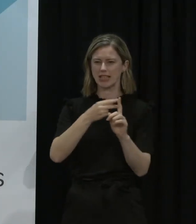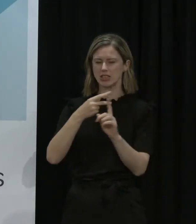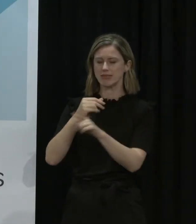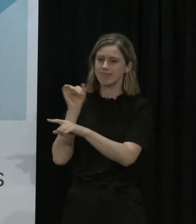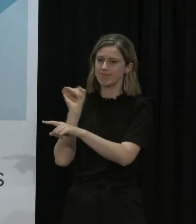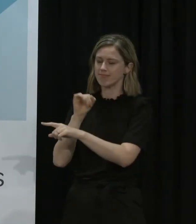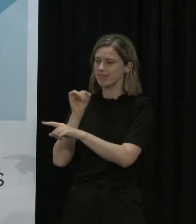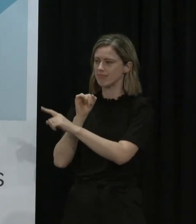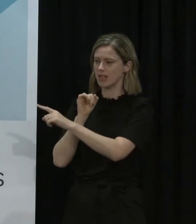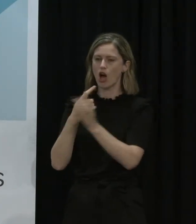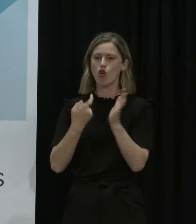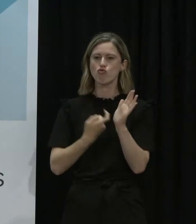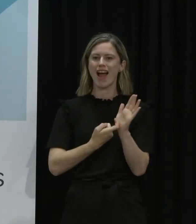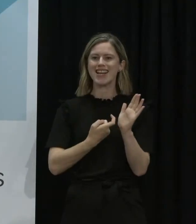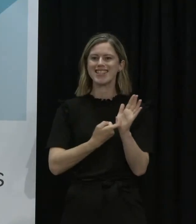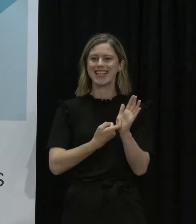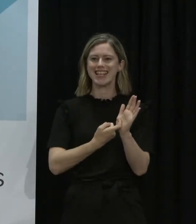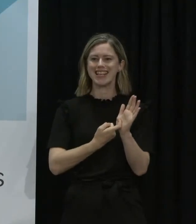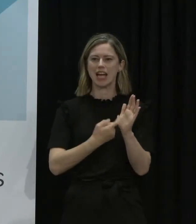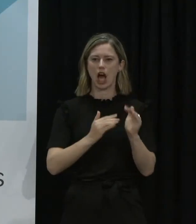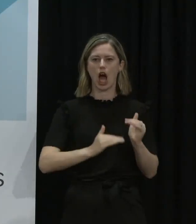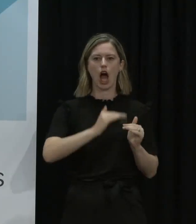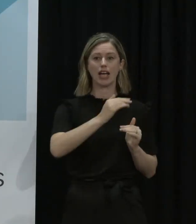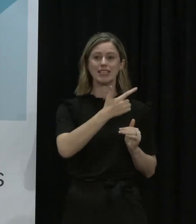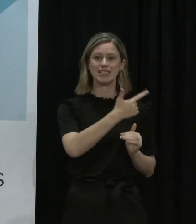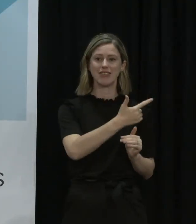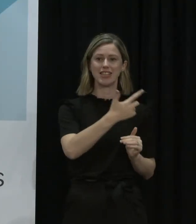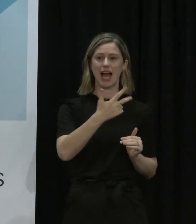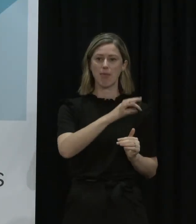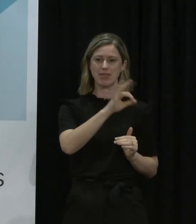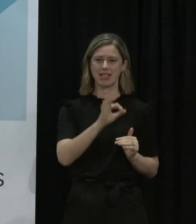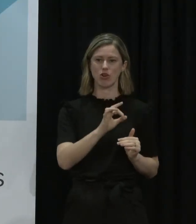double-vaccination rates. Can you talk about those.